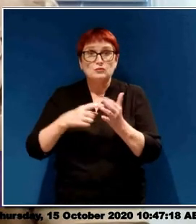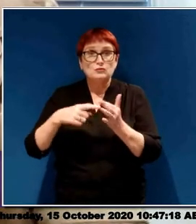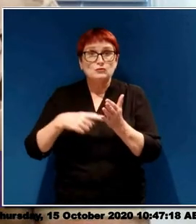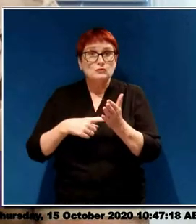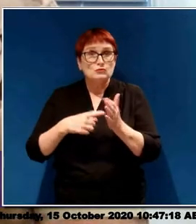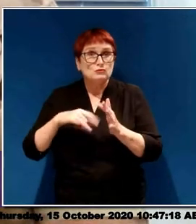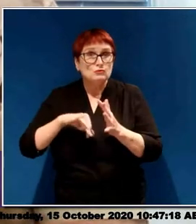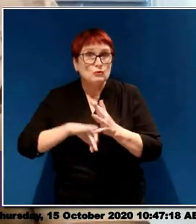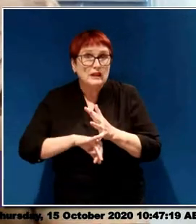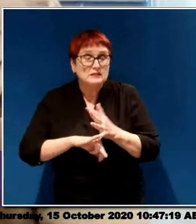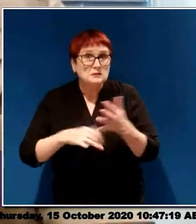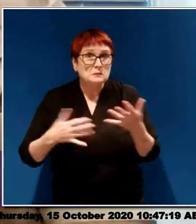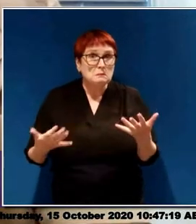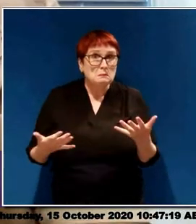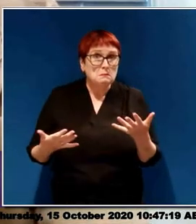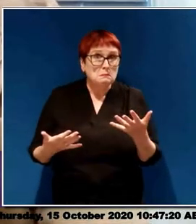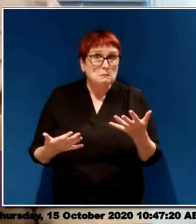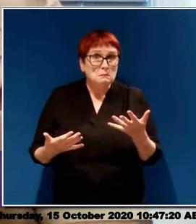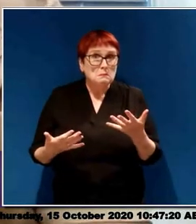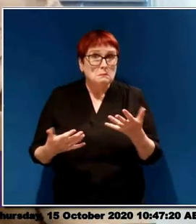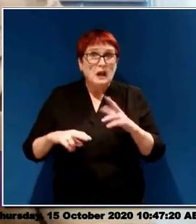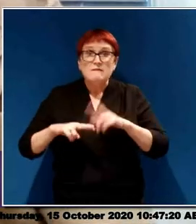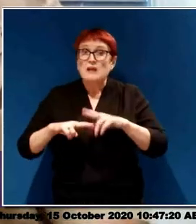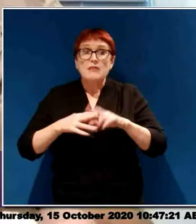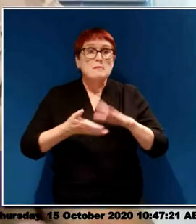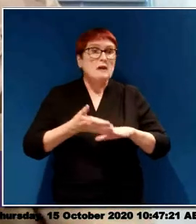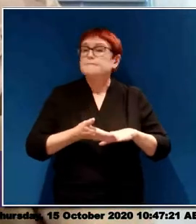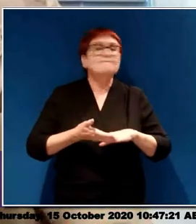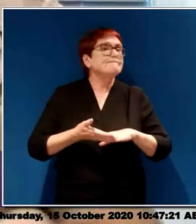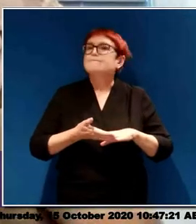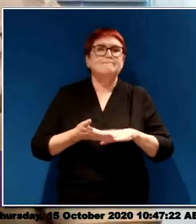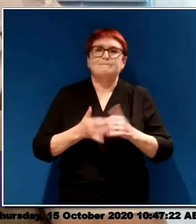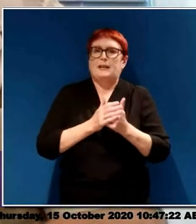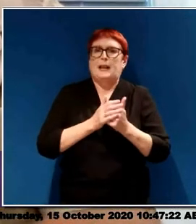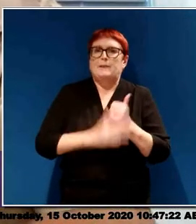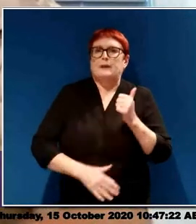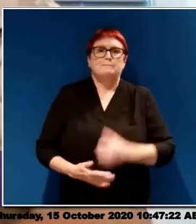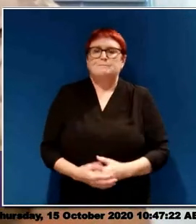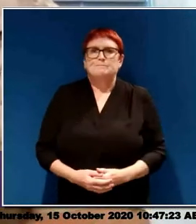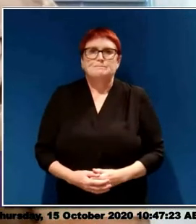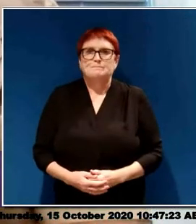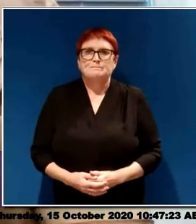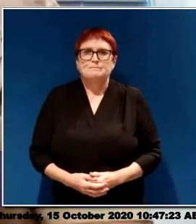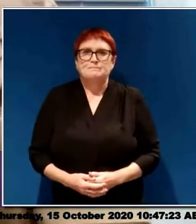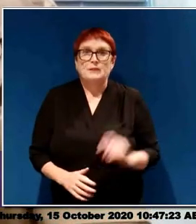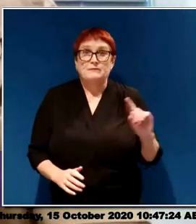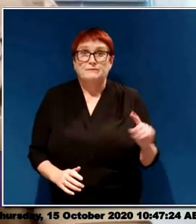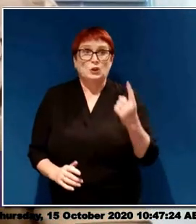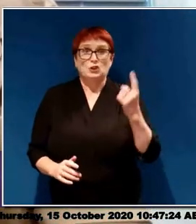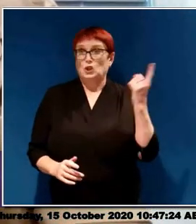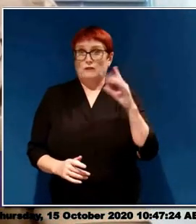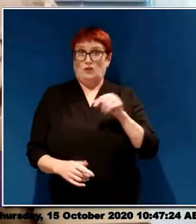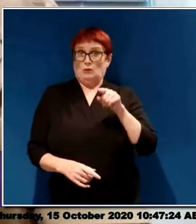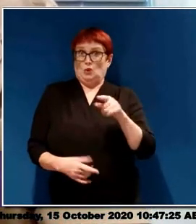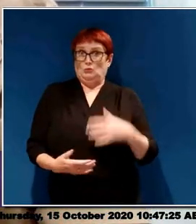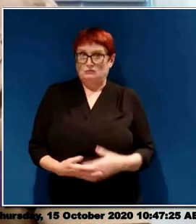Not once. No, never. Not once. The first time I've heard about it is from you, basically. Thank you.